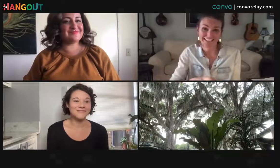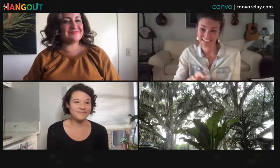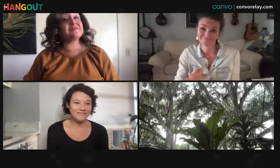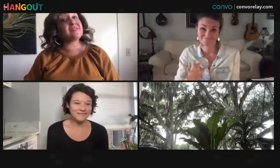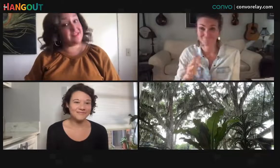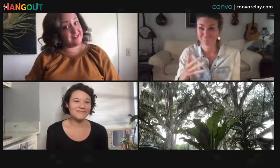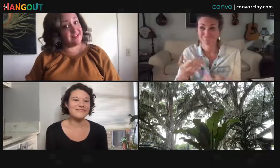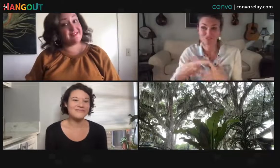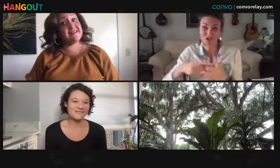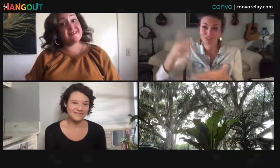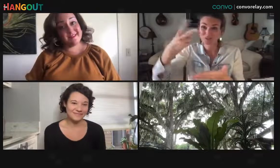i would start traveling